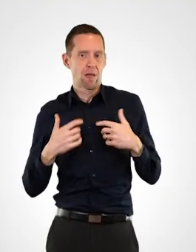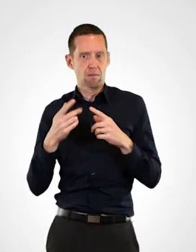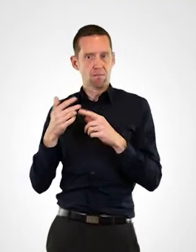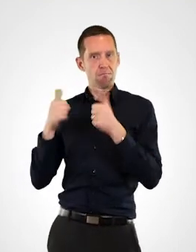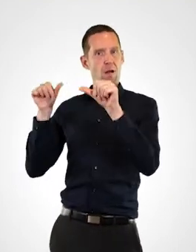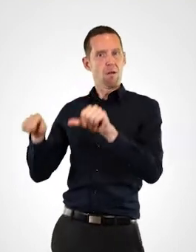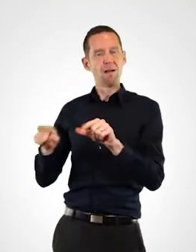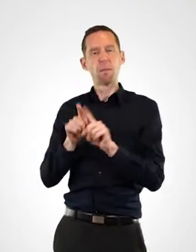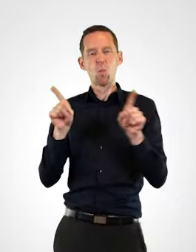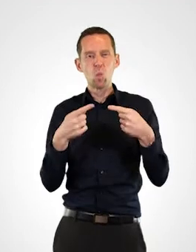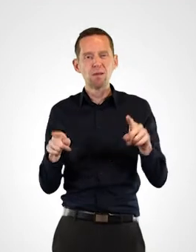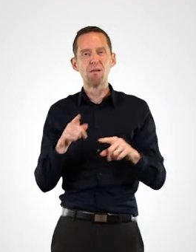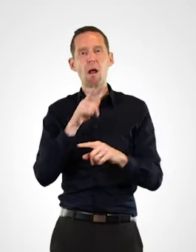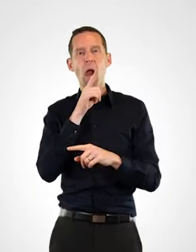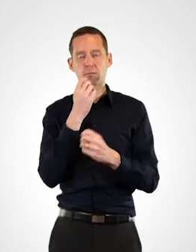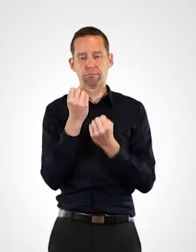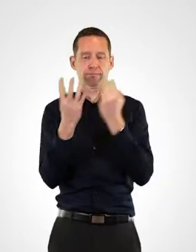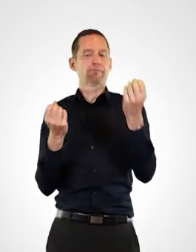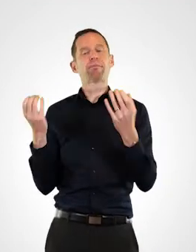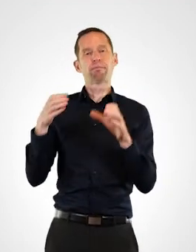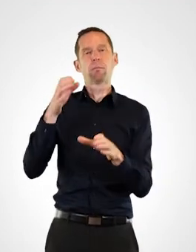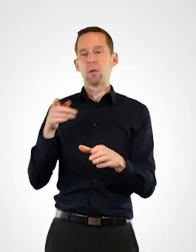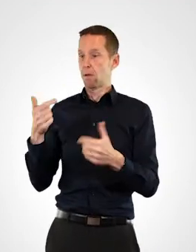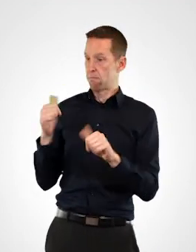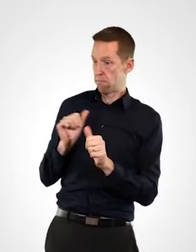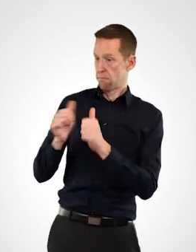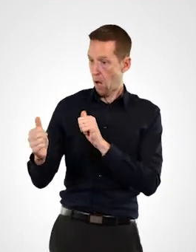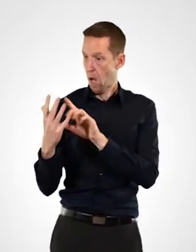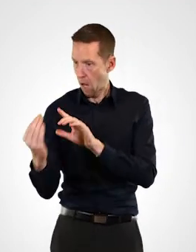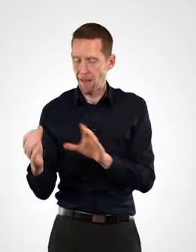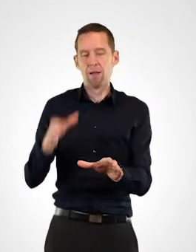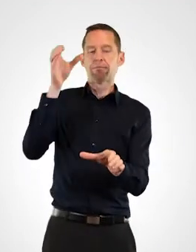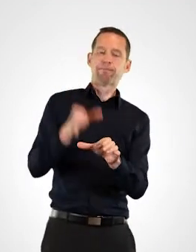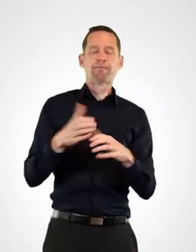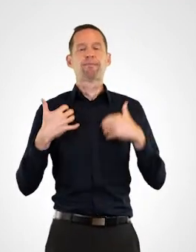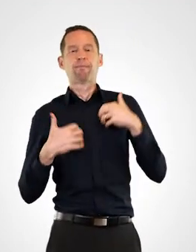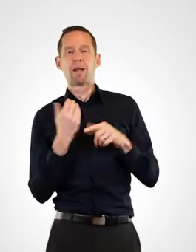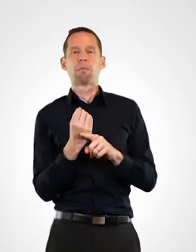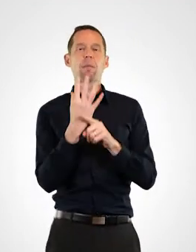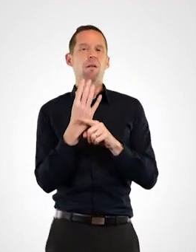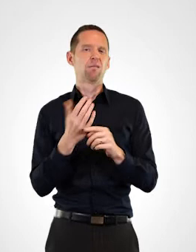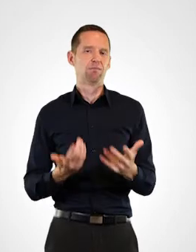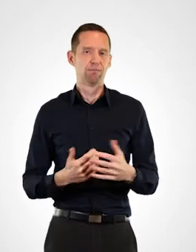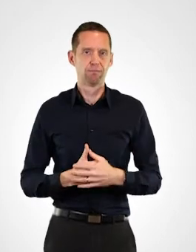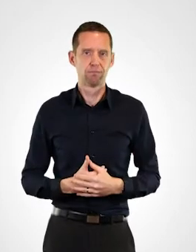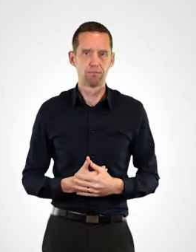and it makes music and lights flash as children put the rings or the stars on the post.